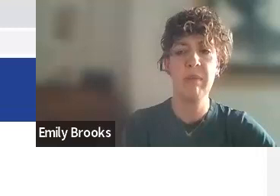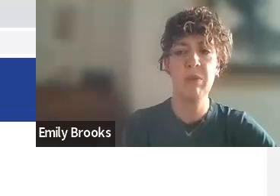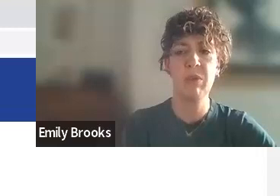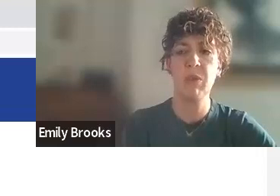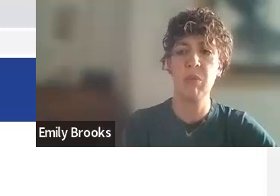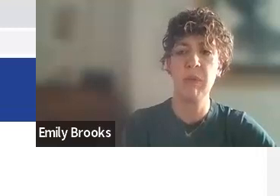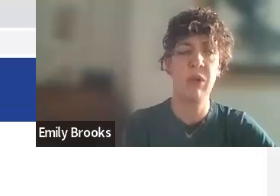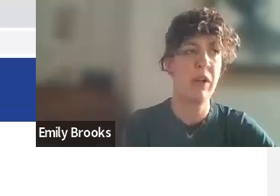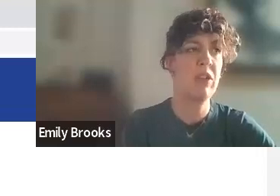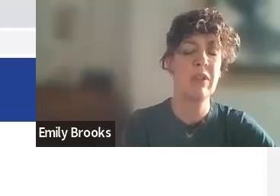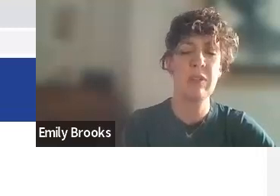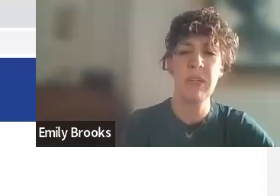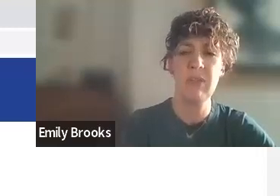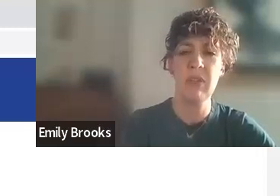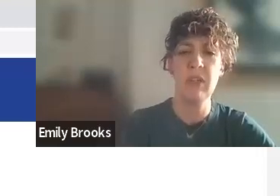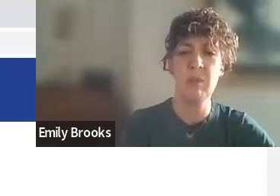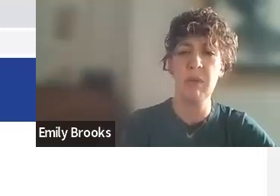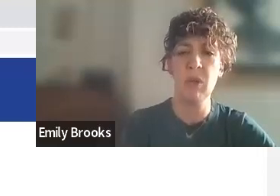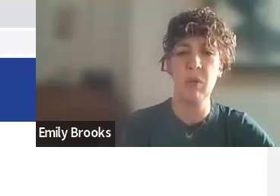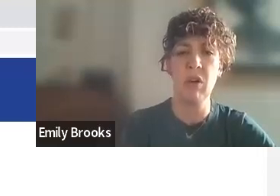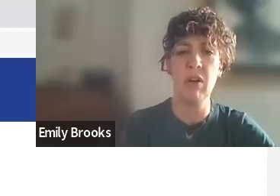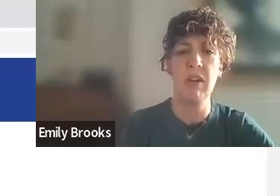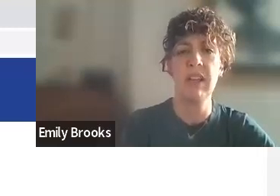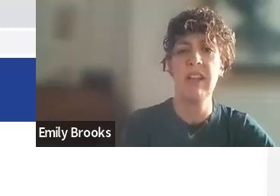which we thought might be quite useful, especially for those people who are